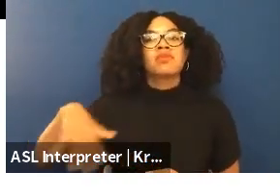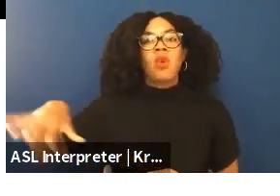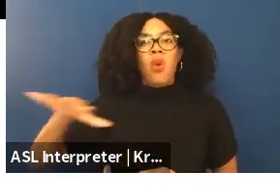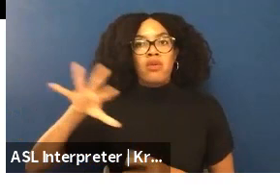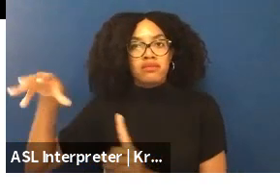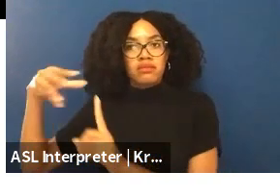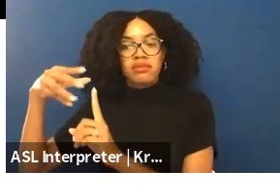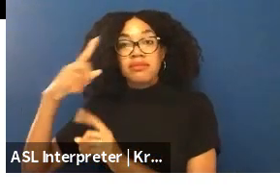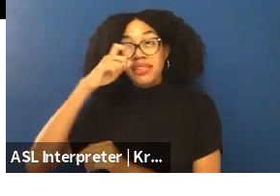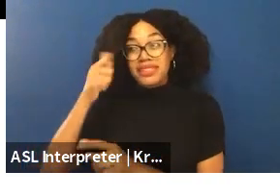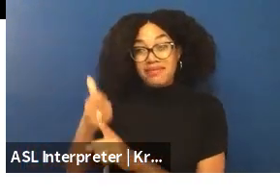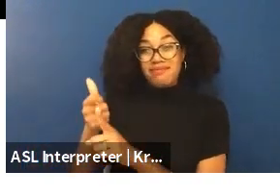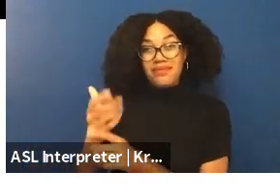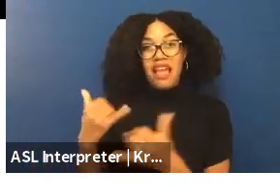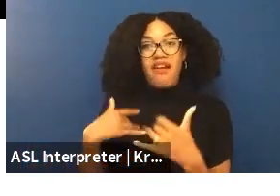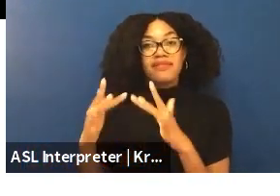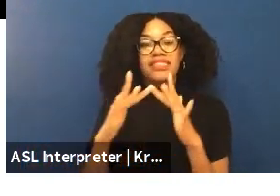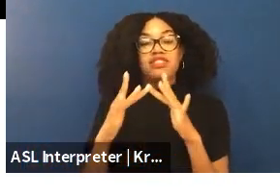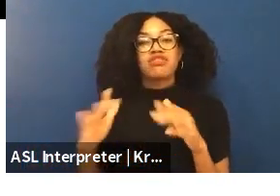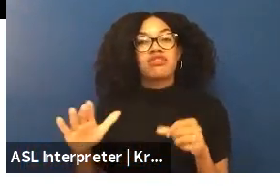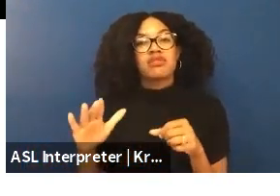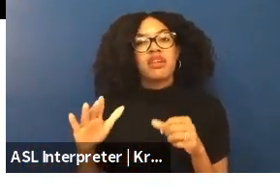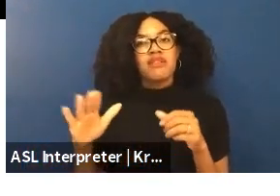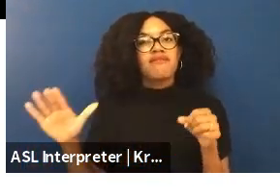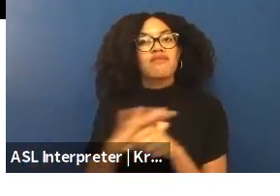learning environments and what this might mean for those leaders at the periphery.